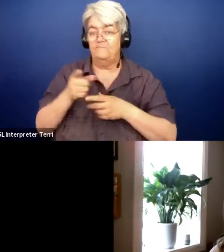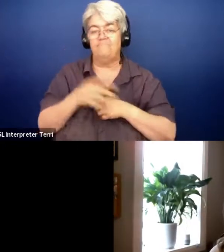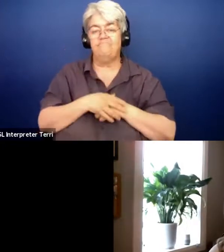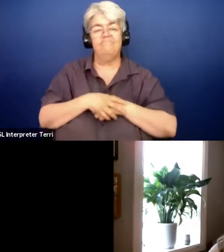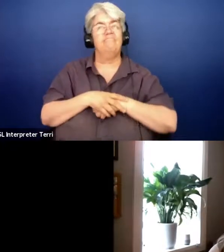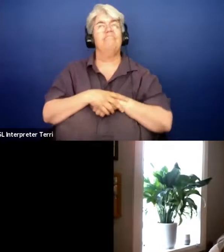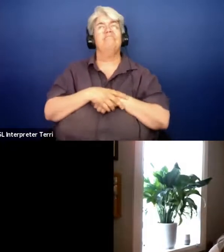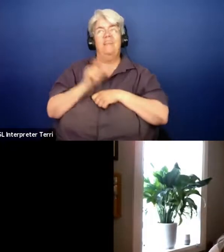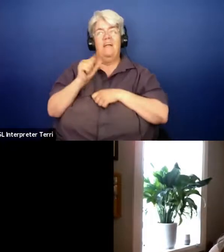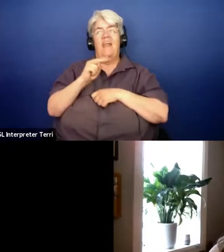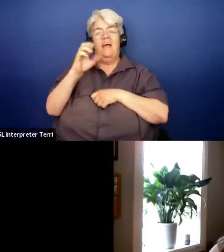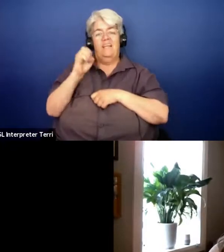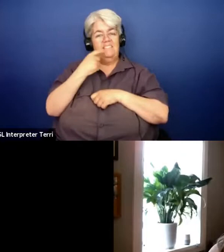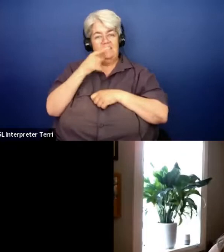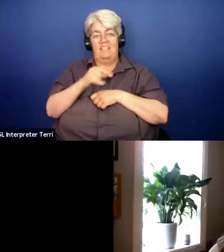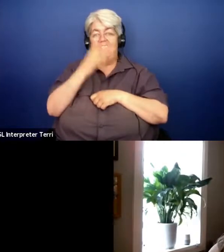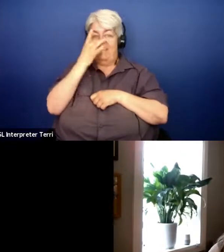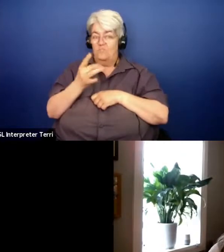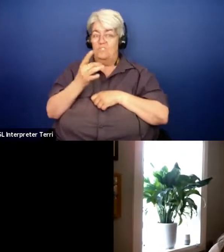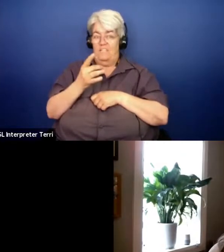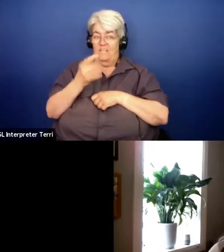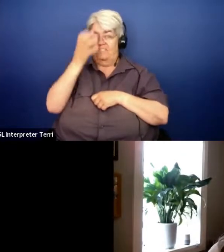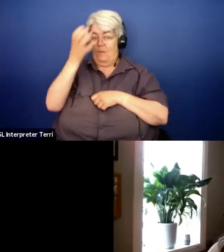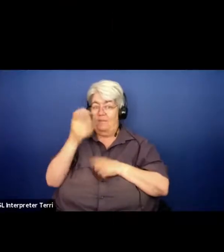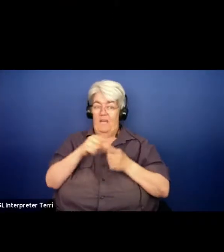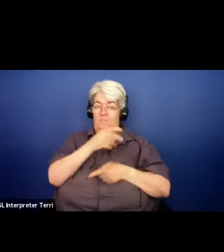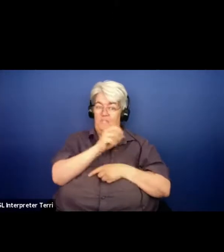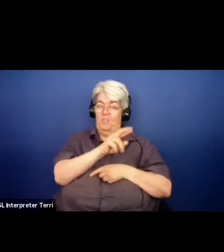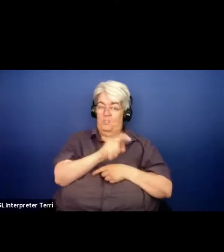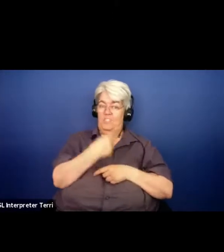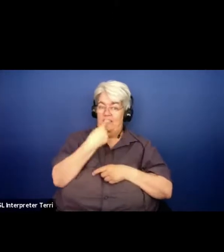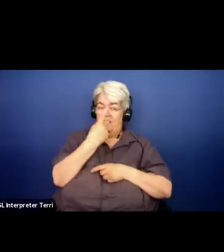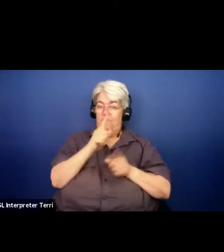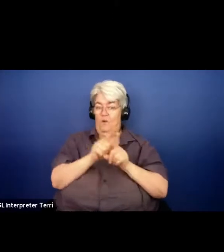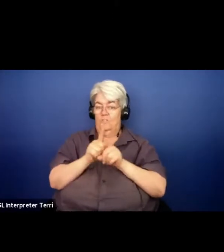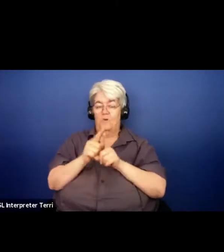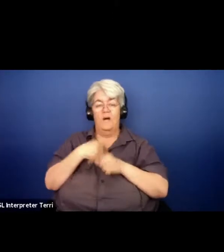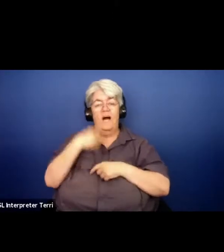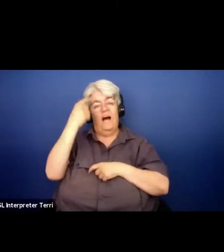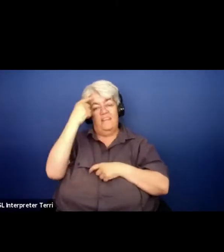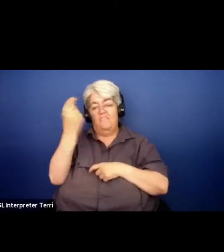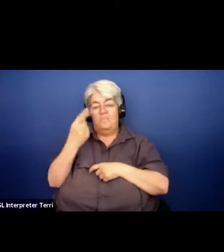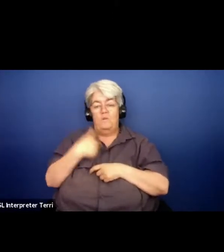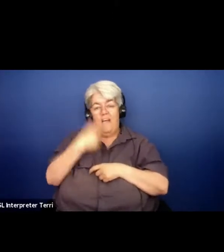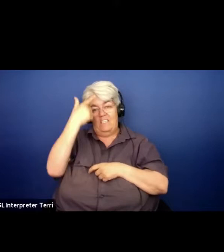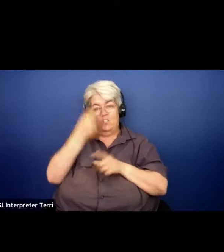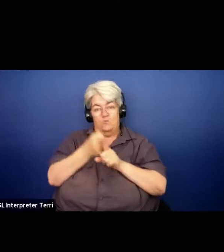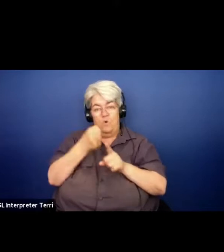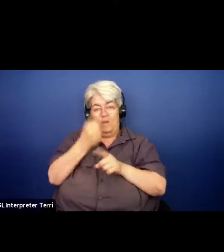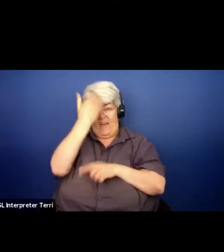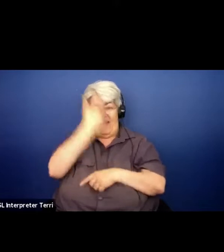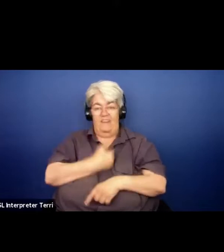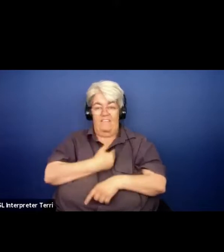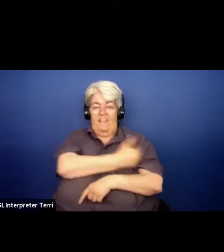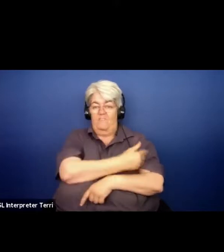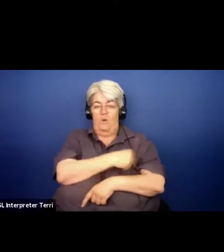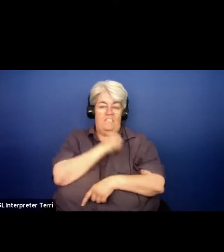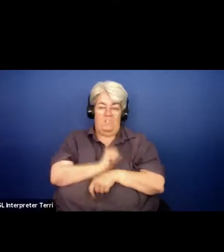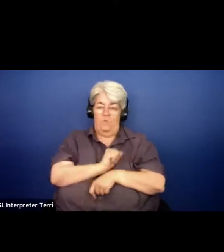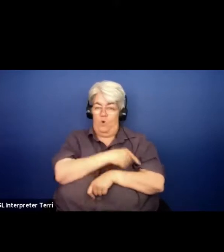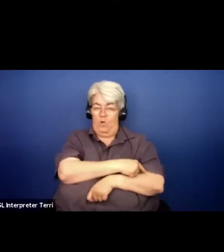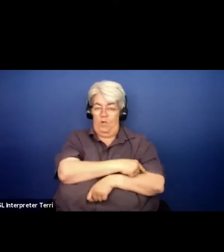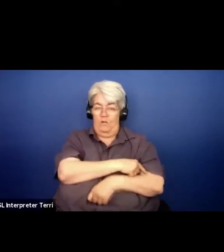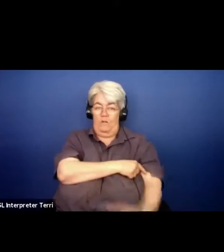When someone had a stroke and their left arm doesn't work, they aren't accountable